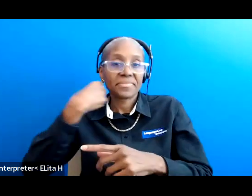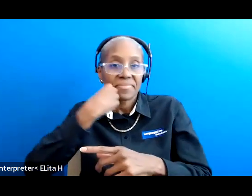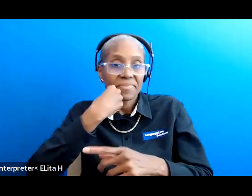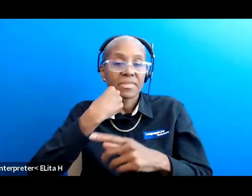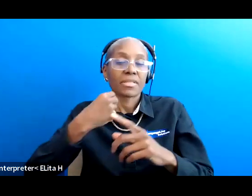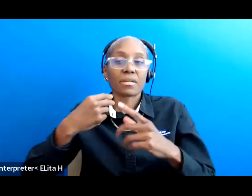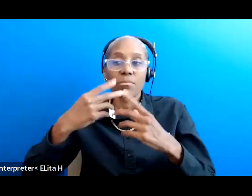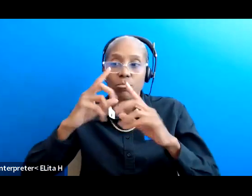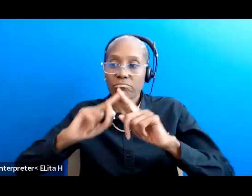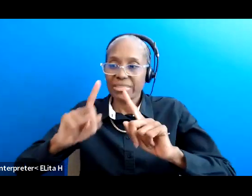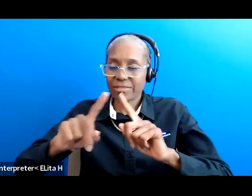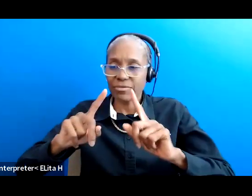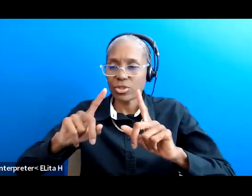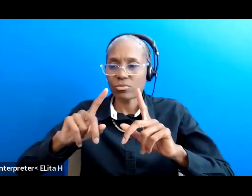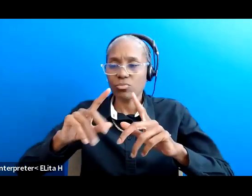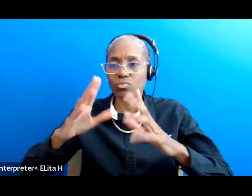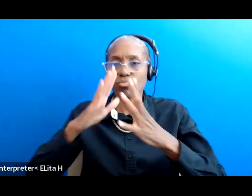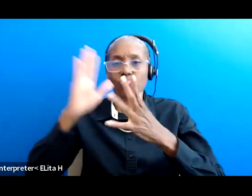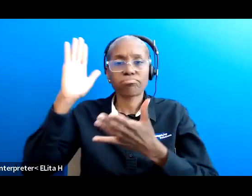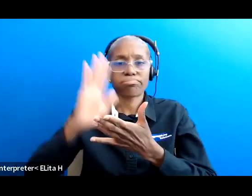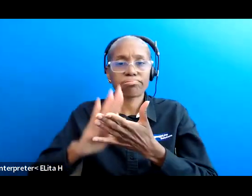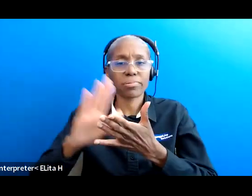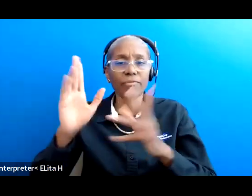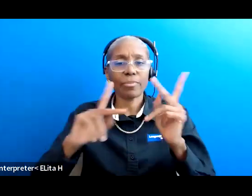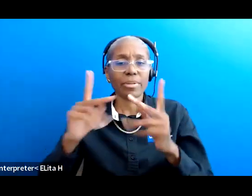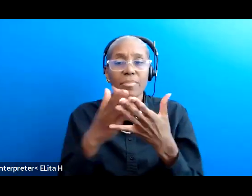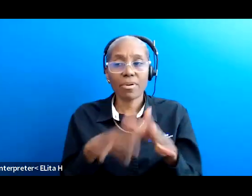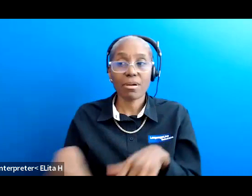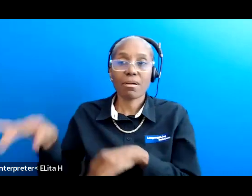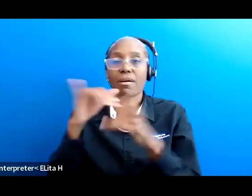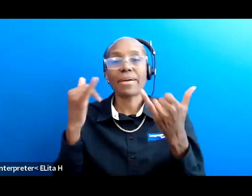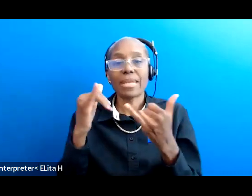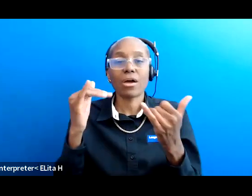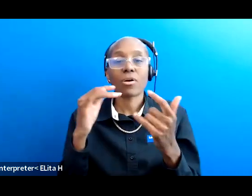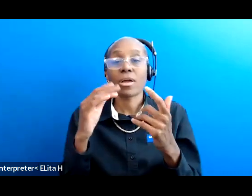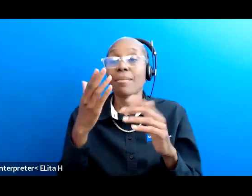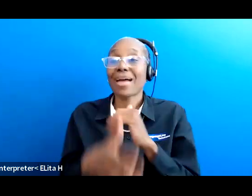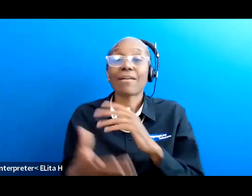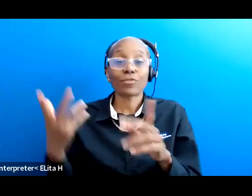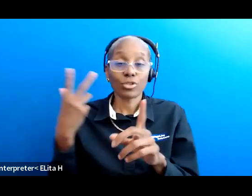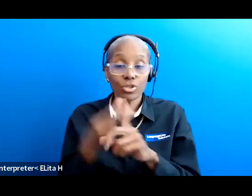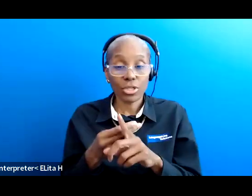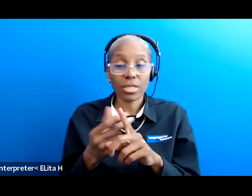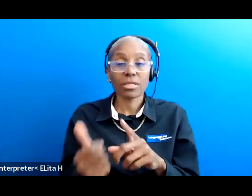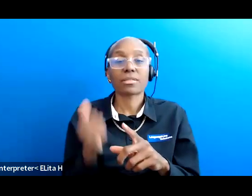That I would say is probably the most common thing that people are doing now. The thing after that would be the Baclofen pump, but